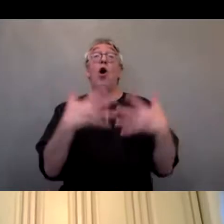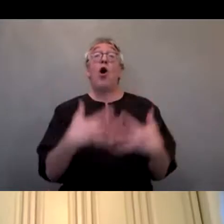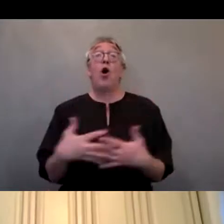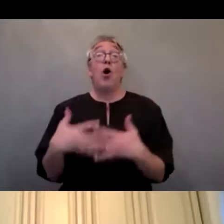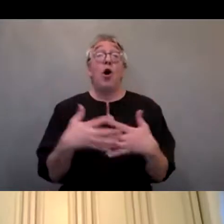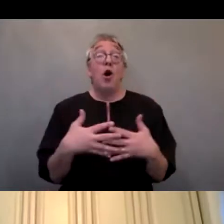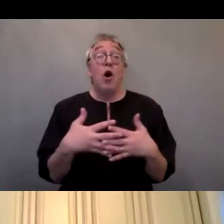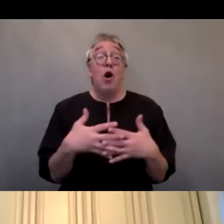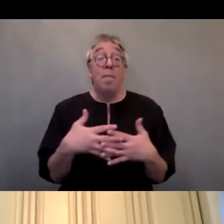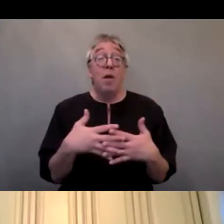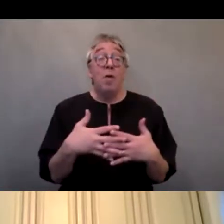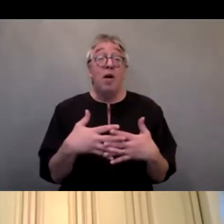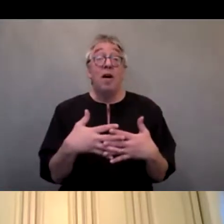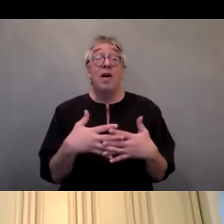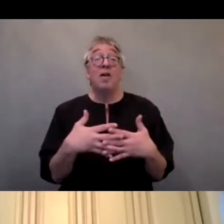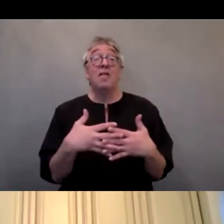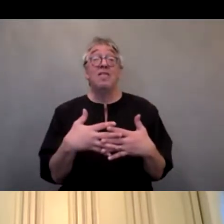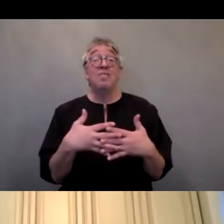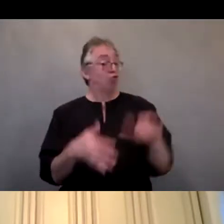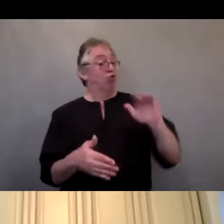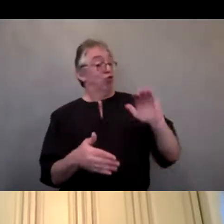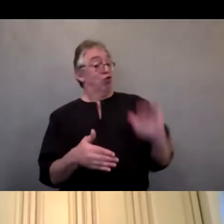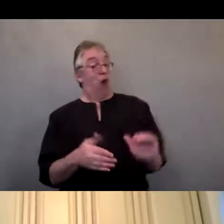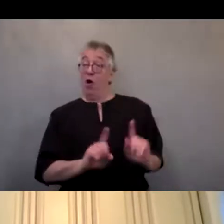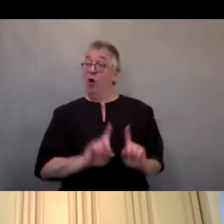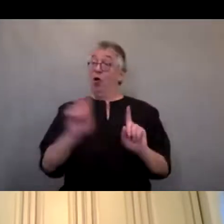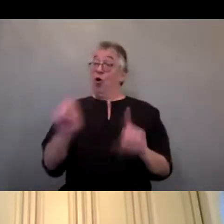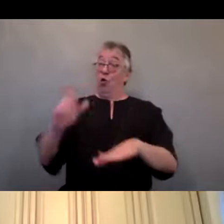lack. In the U.S. when a child is implanted, every child